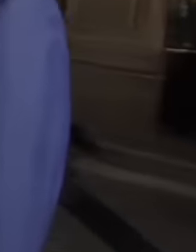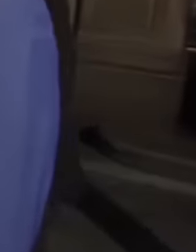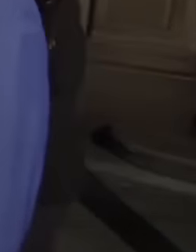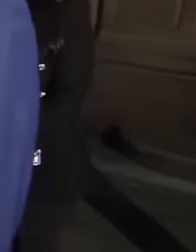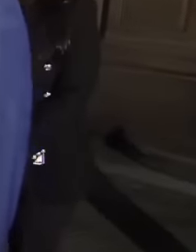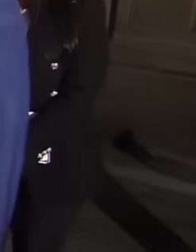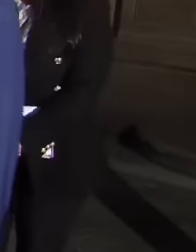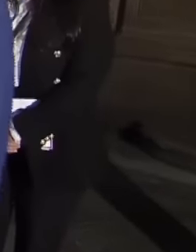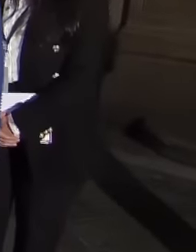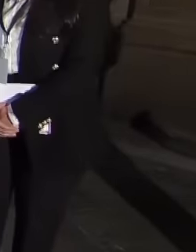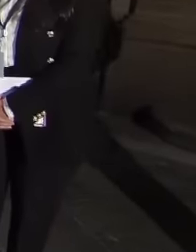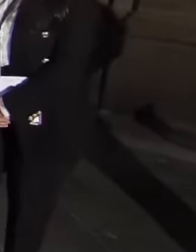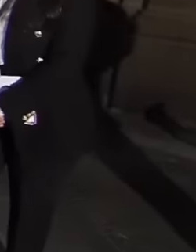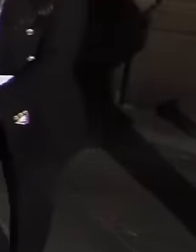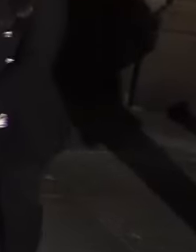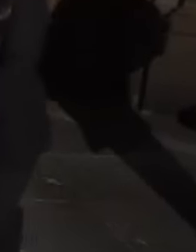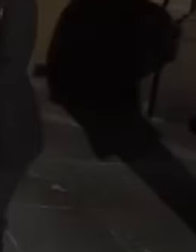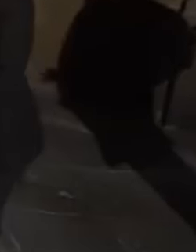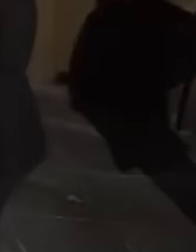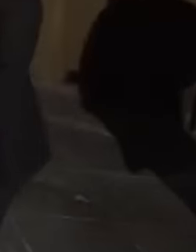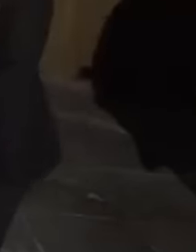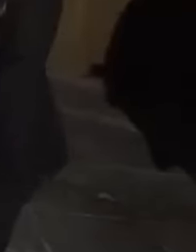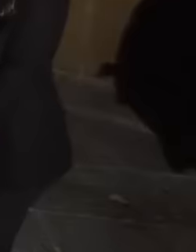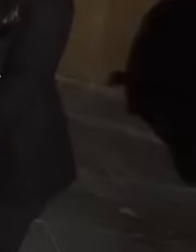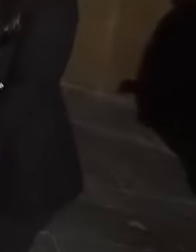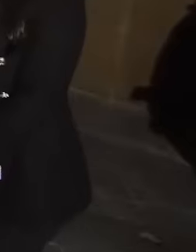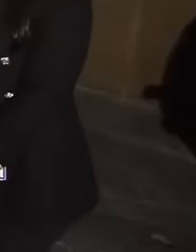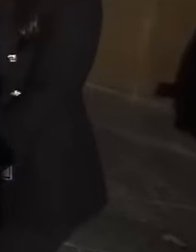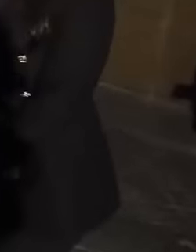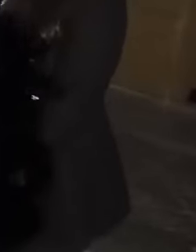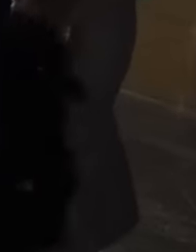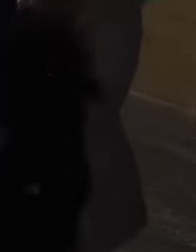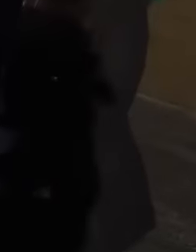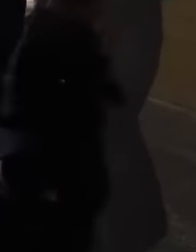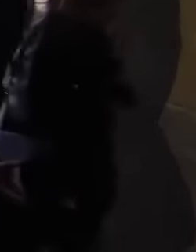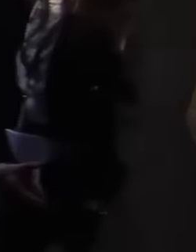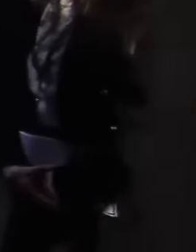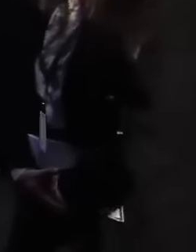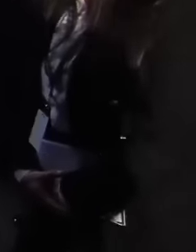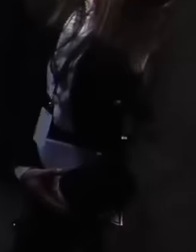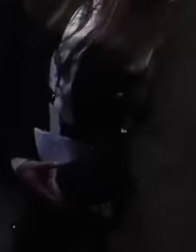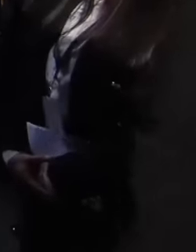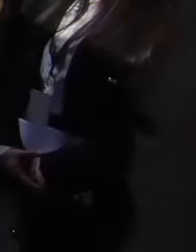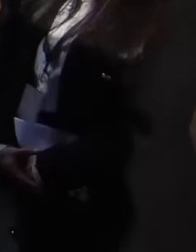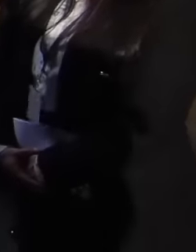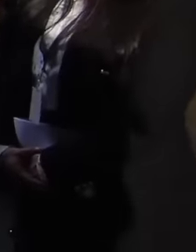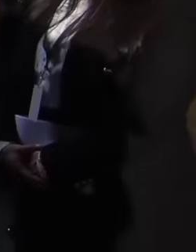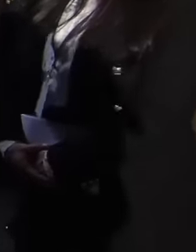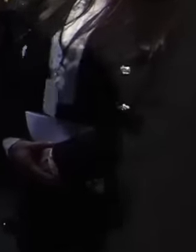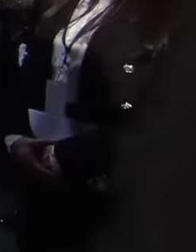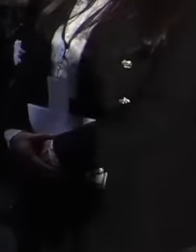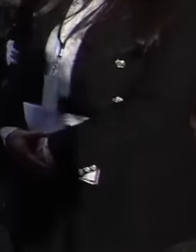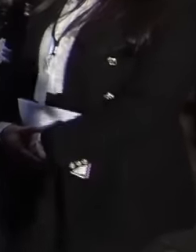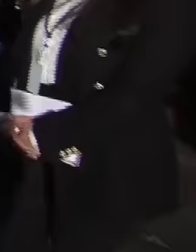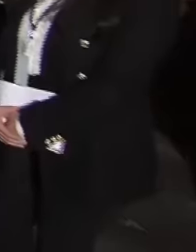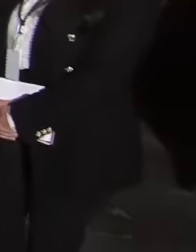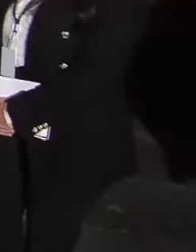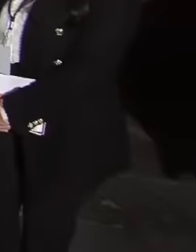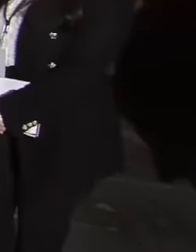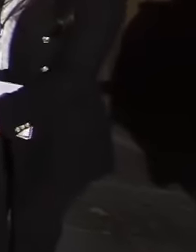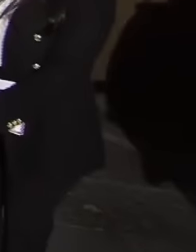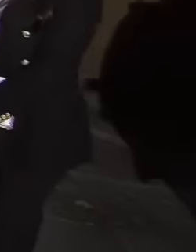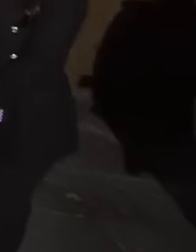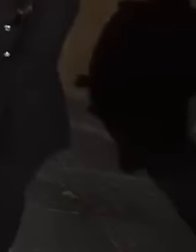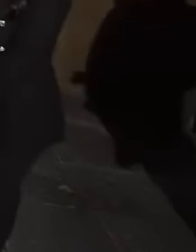that it is a government that is friendly to Mexico? Well, also with these, well. points of view that